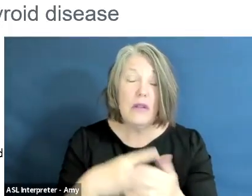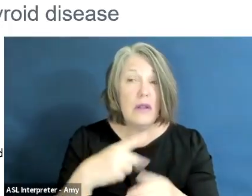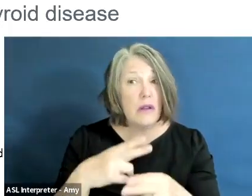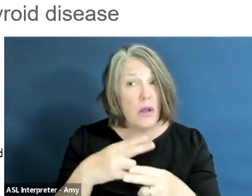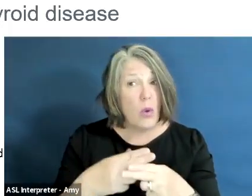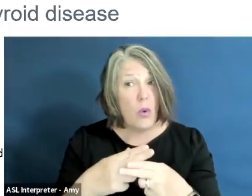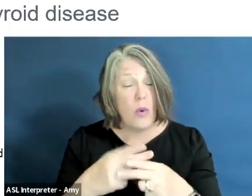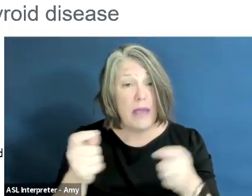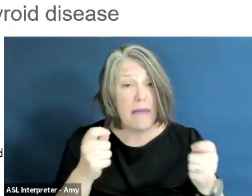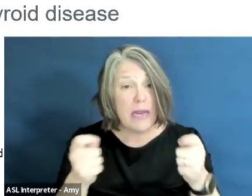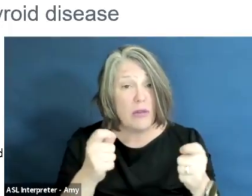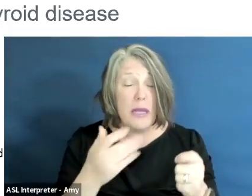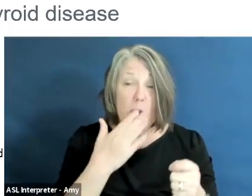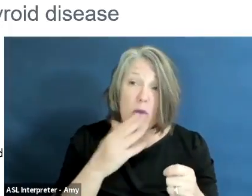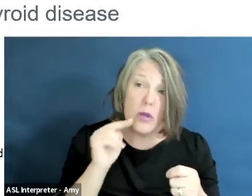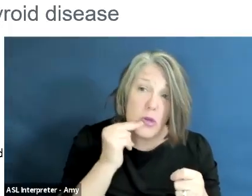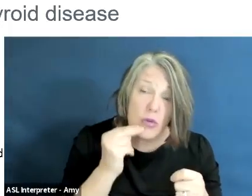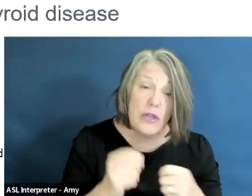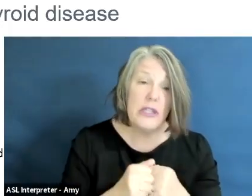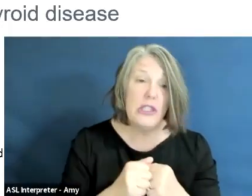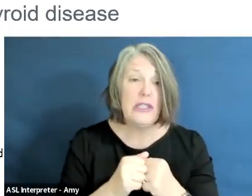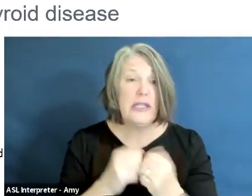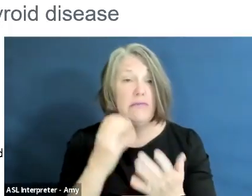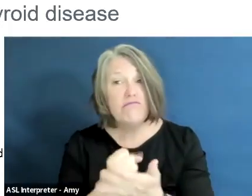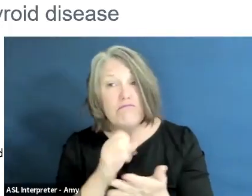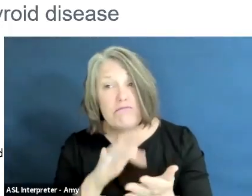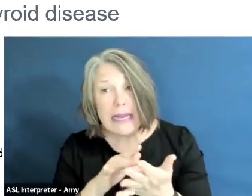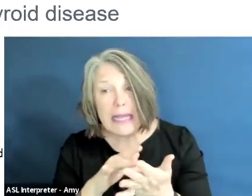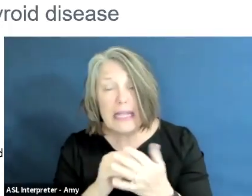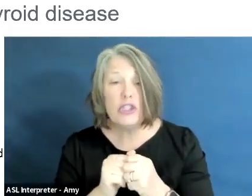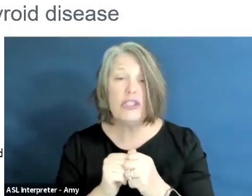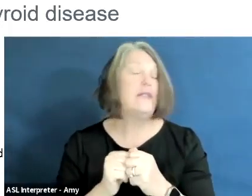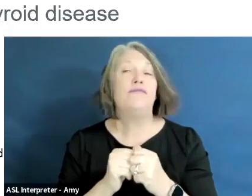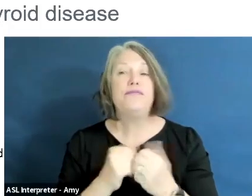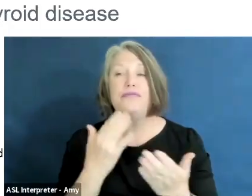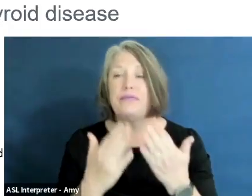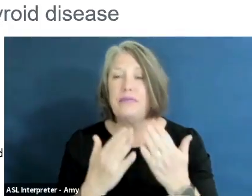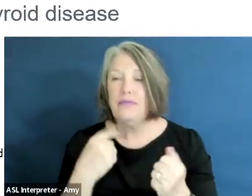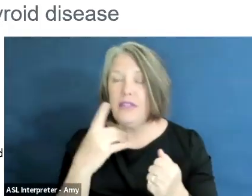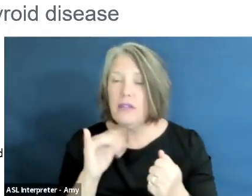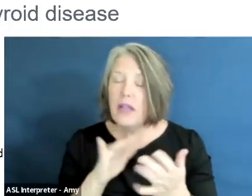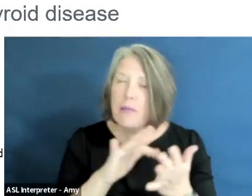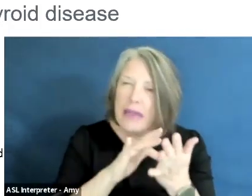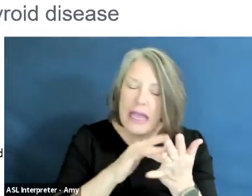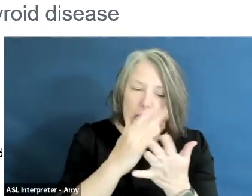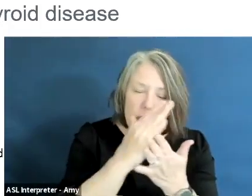good nutrition, optimizing medications. So that may look like looking at the medications you're on and understanding